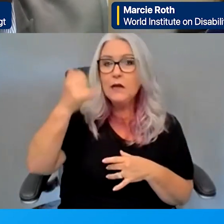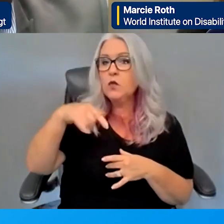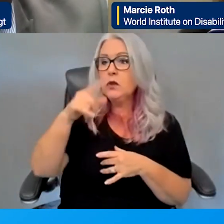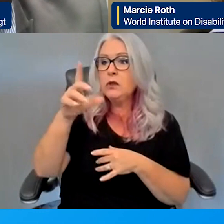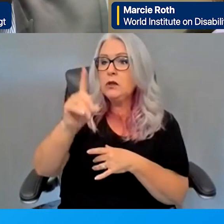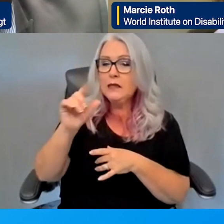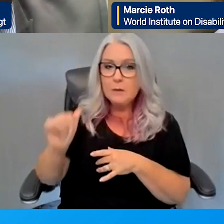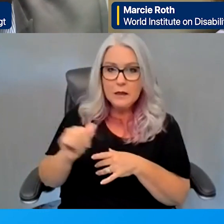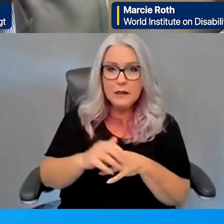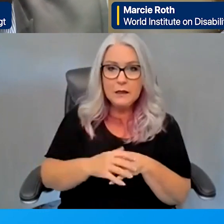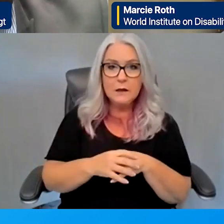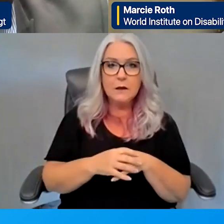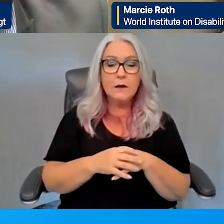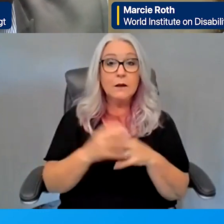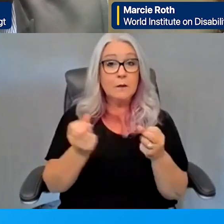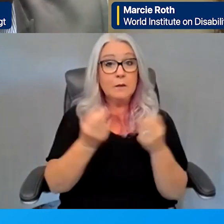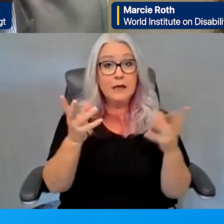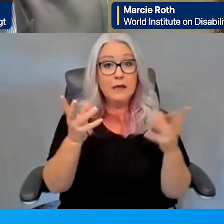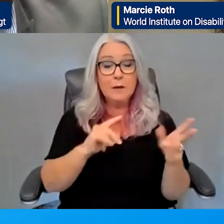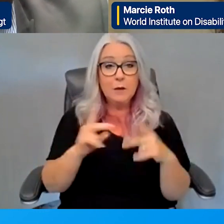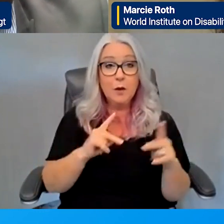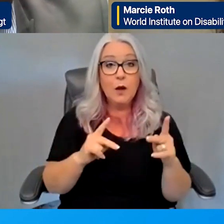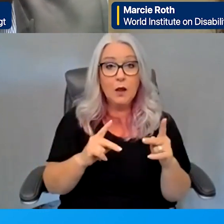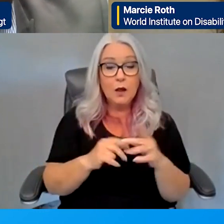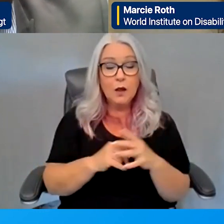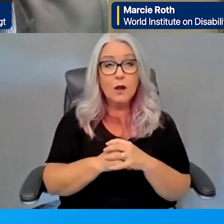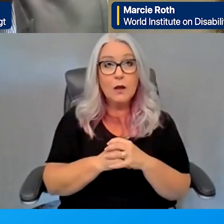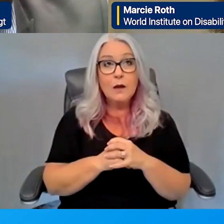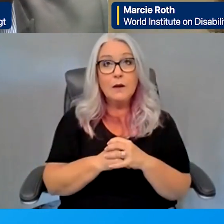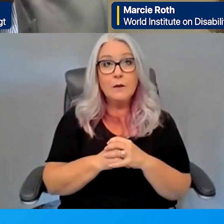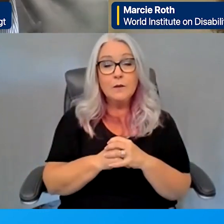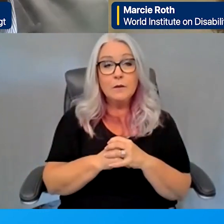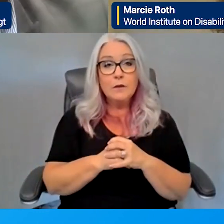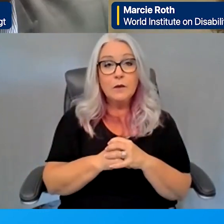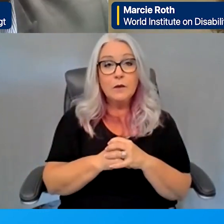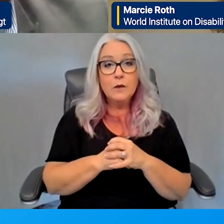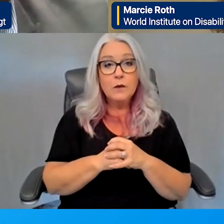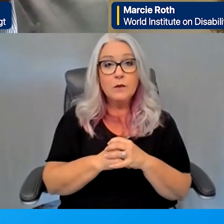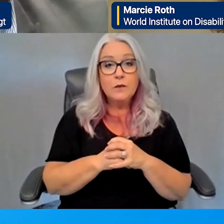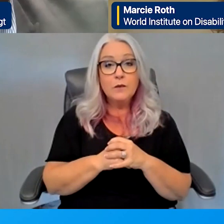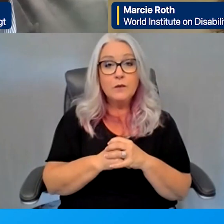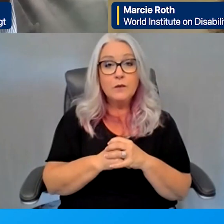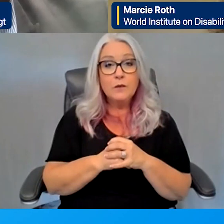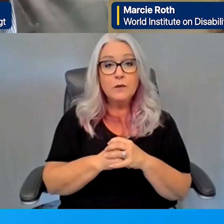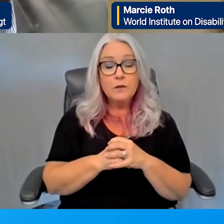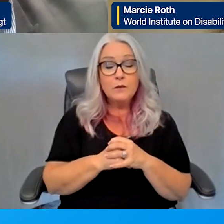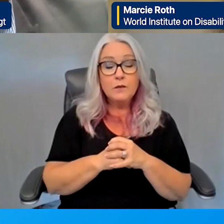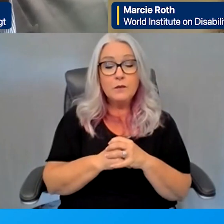are many people who are you know